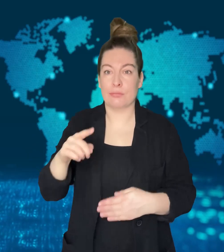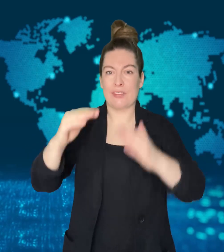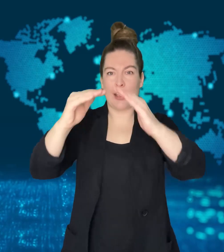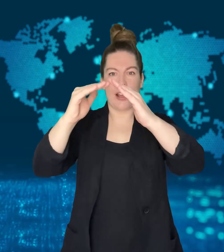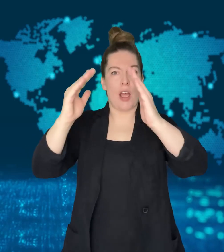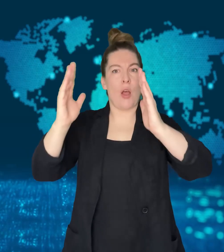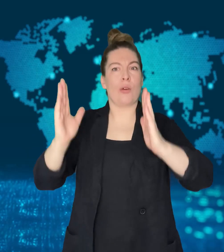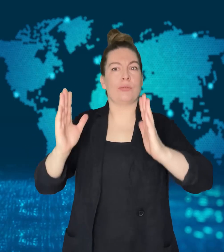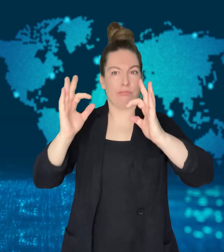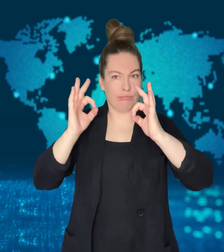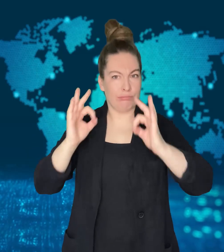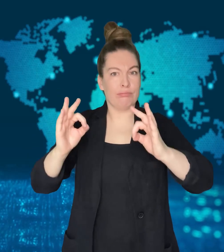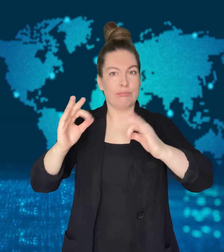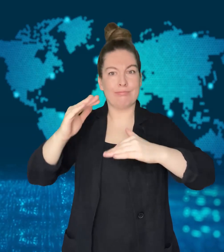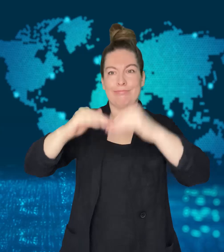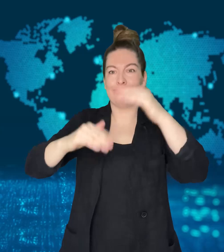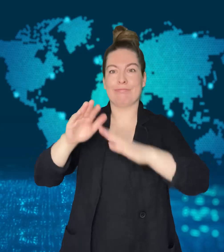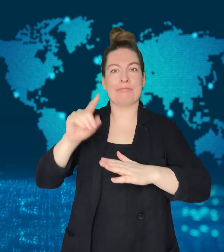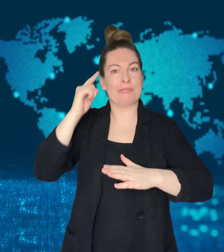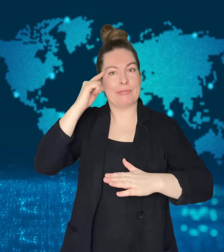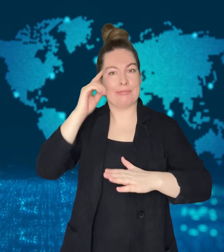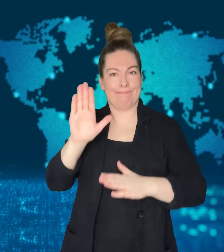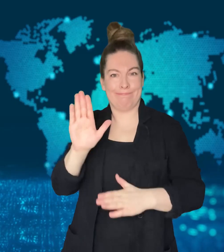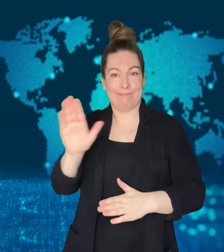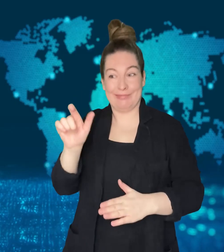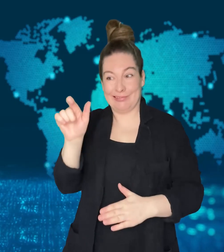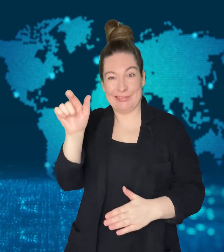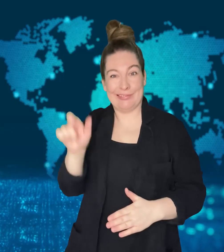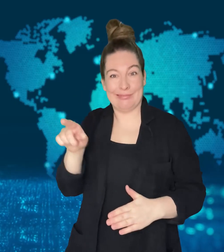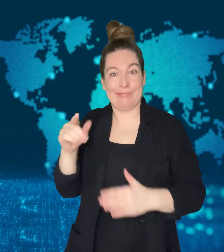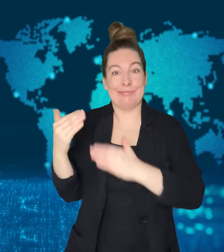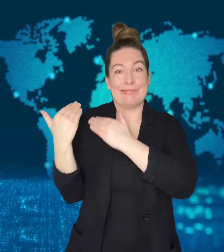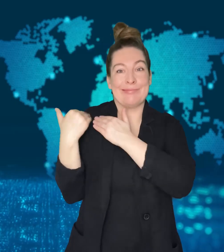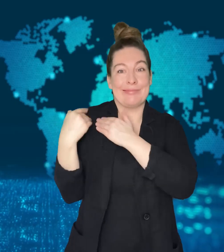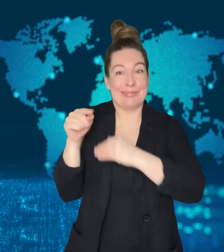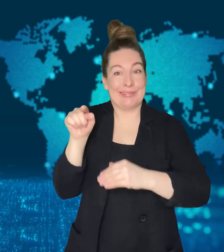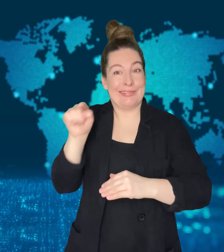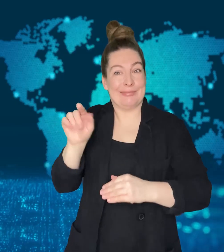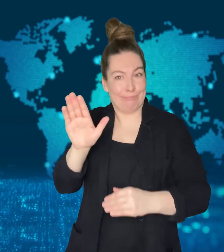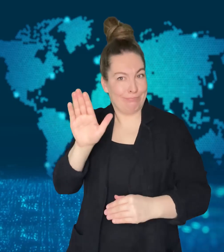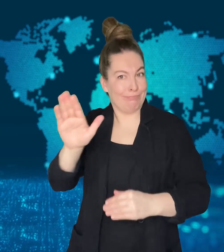ten unfinished semi-manufactured pistols